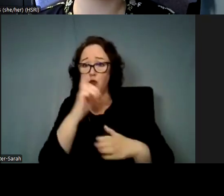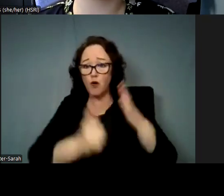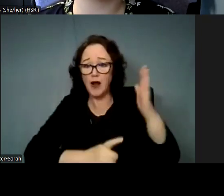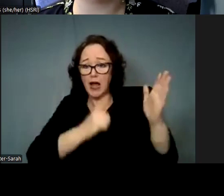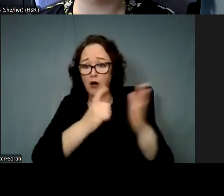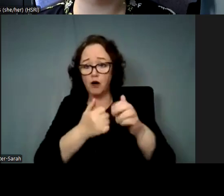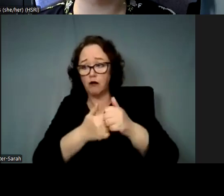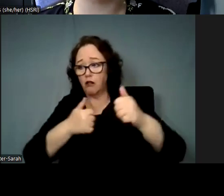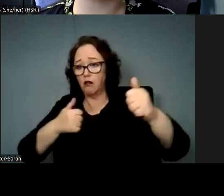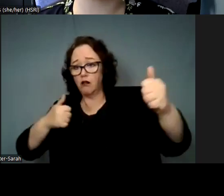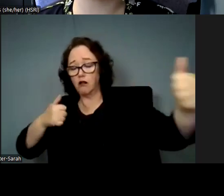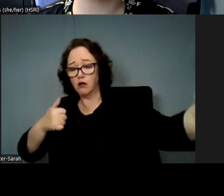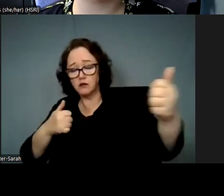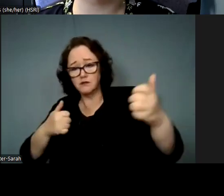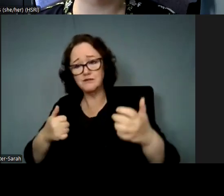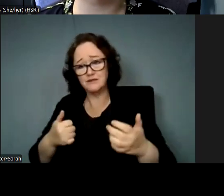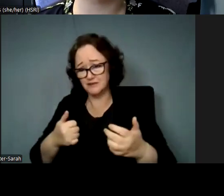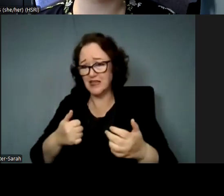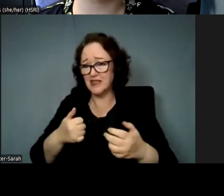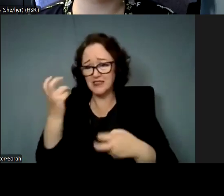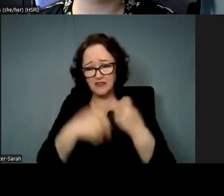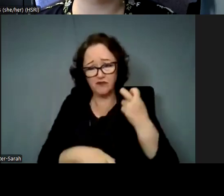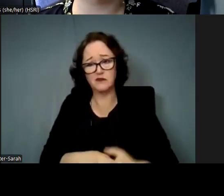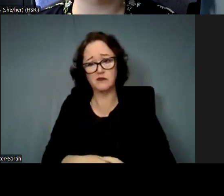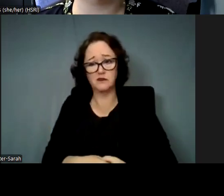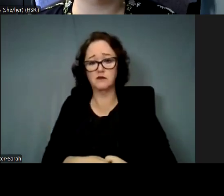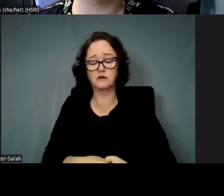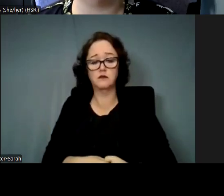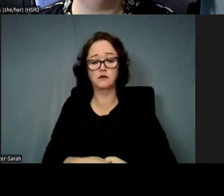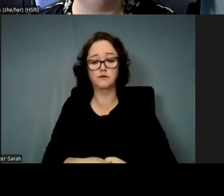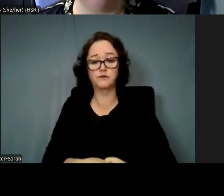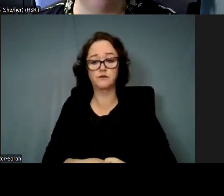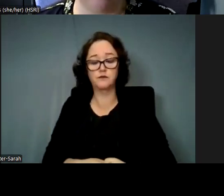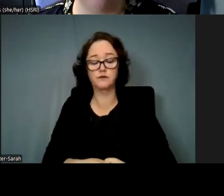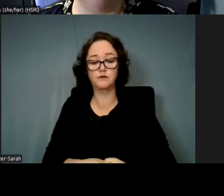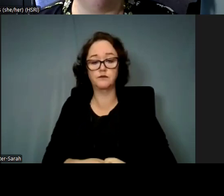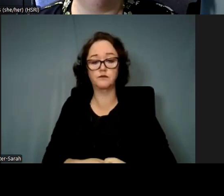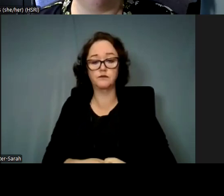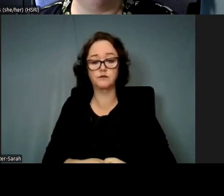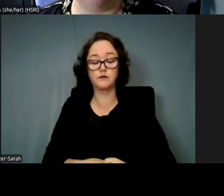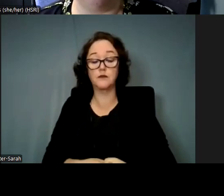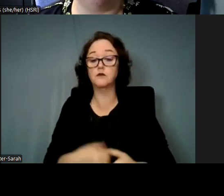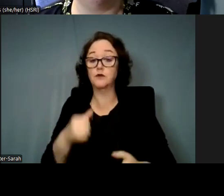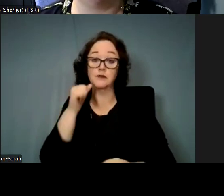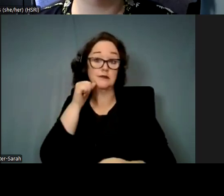kind of difficult. So I was able, just yesterday, or a